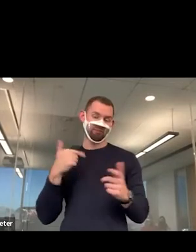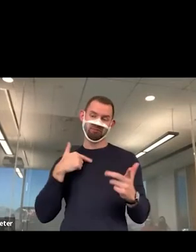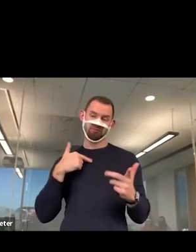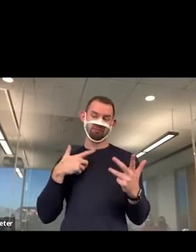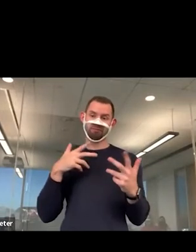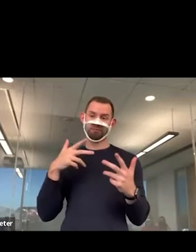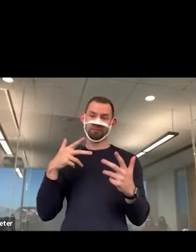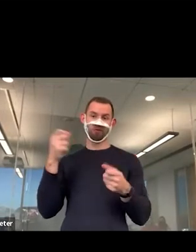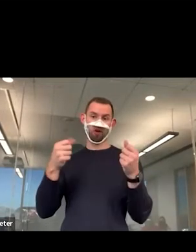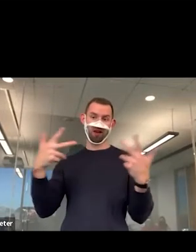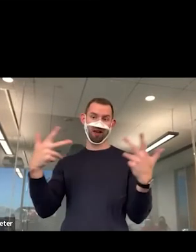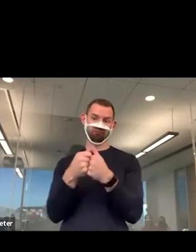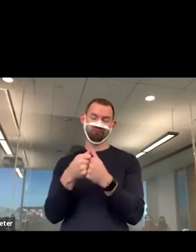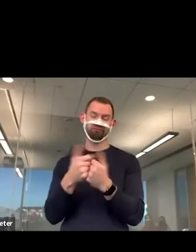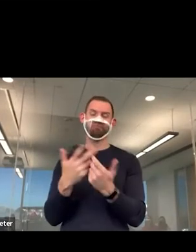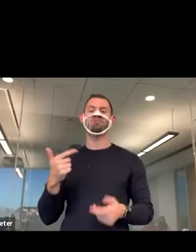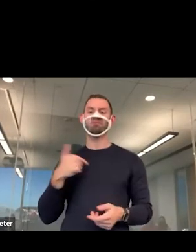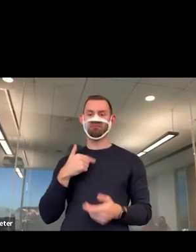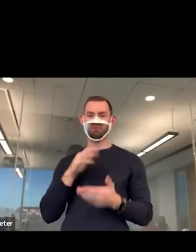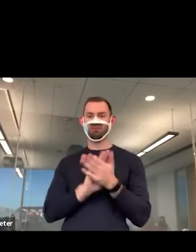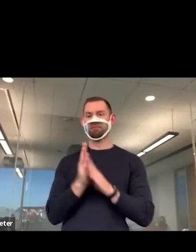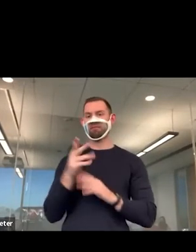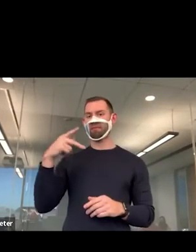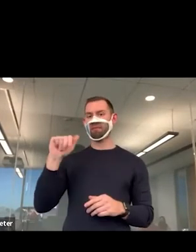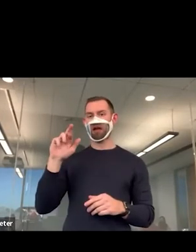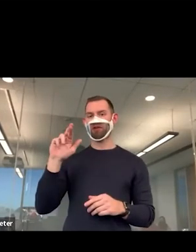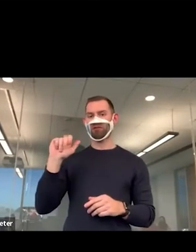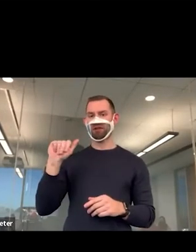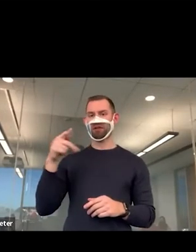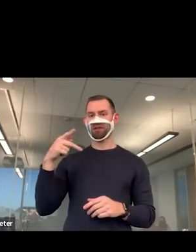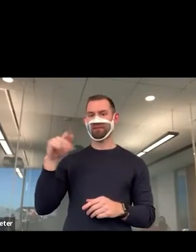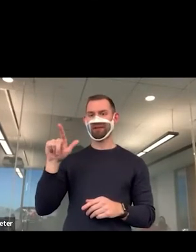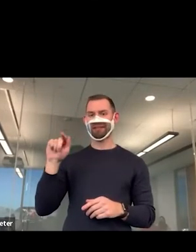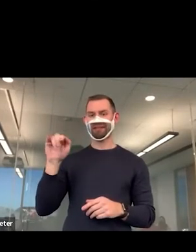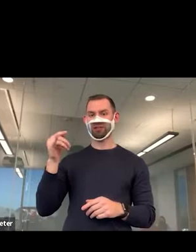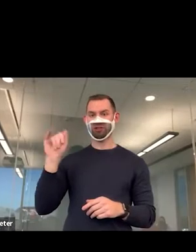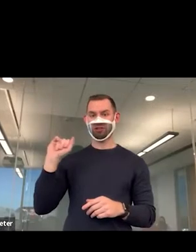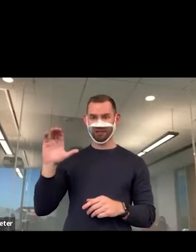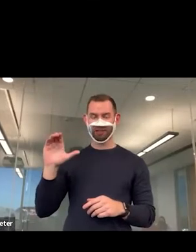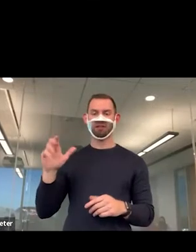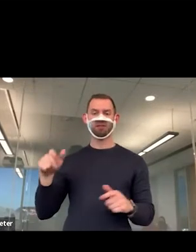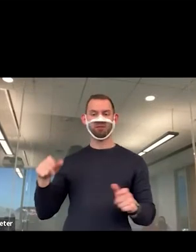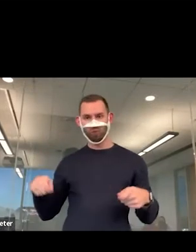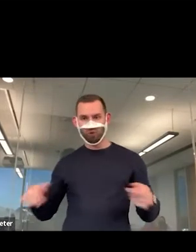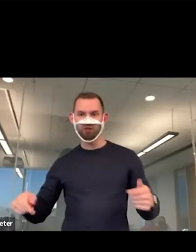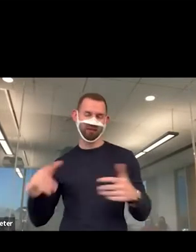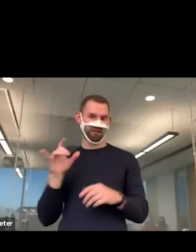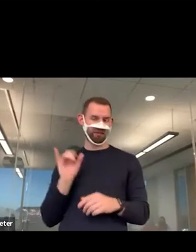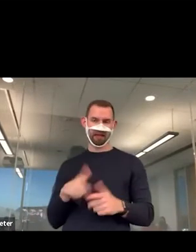and so then i had to shift gears so my idea of working as an engineer on a ship